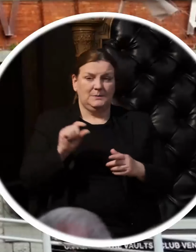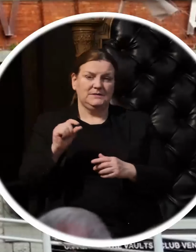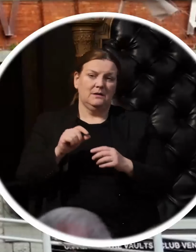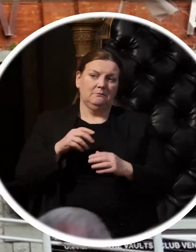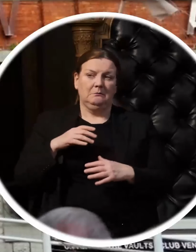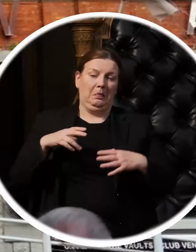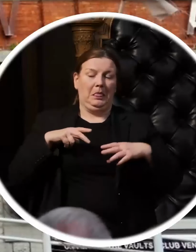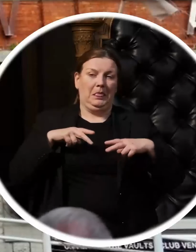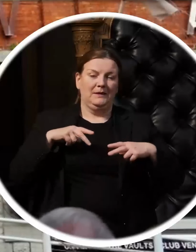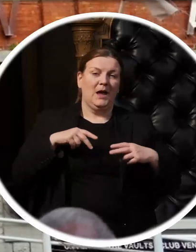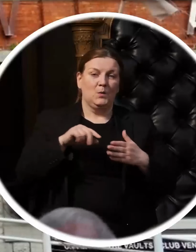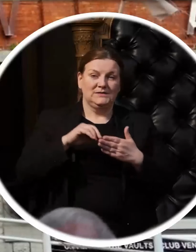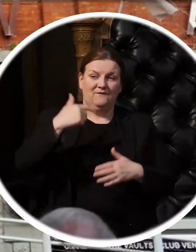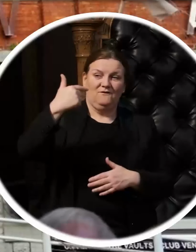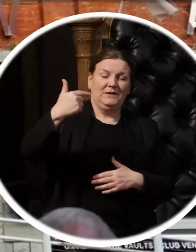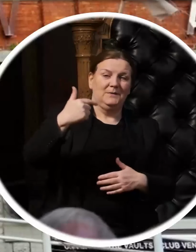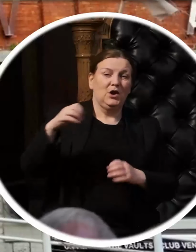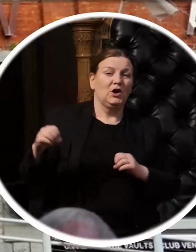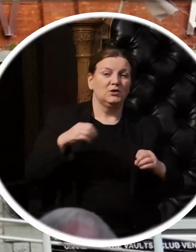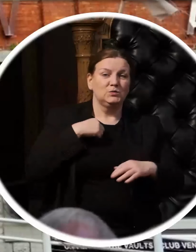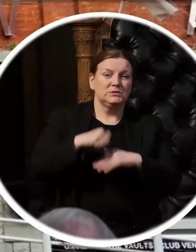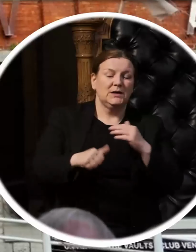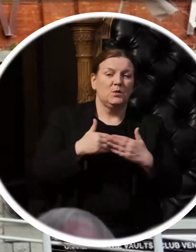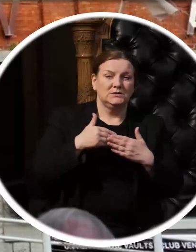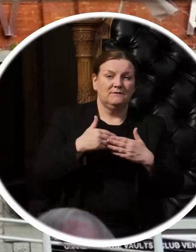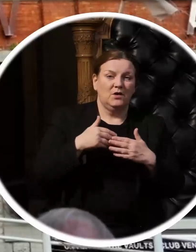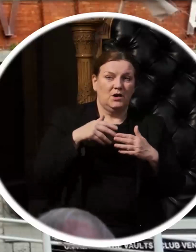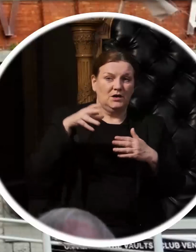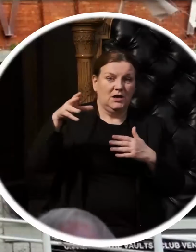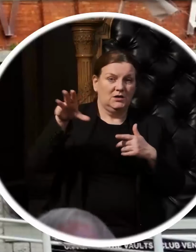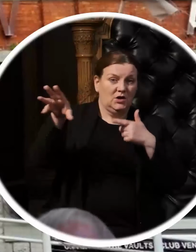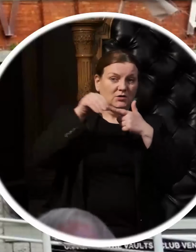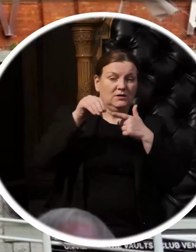I was filmed earlier today for a documentary that's coming out on TG4